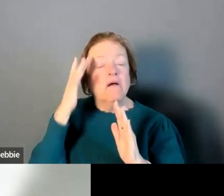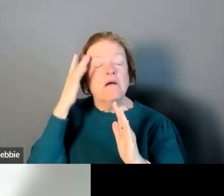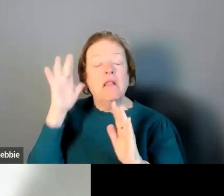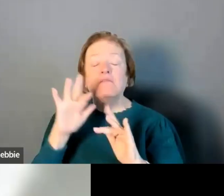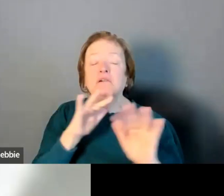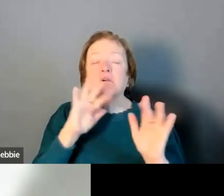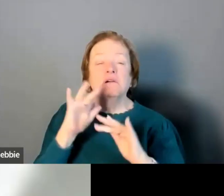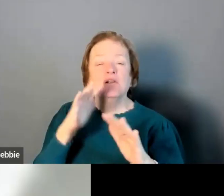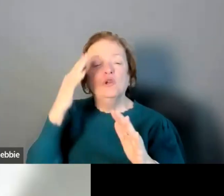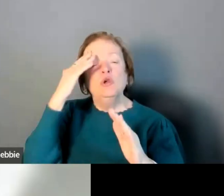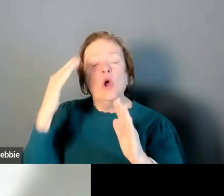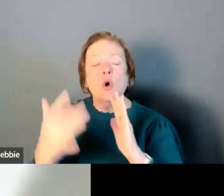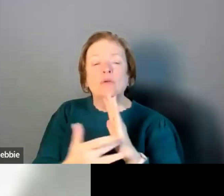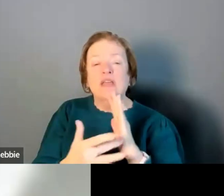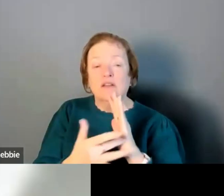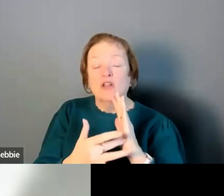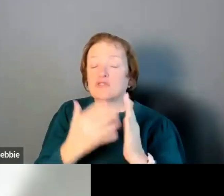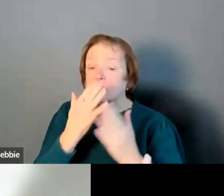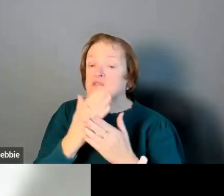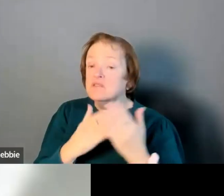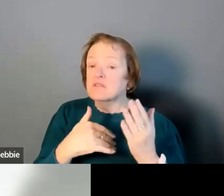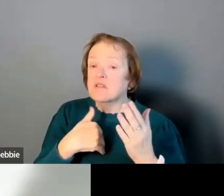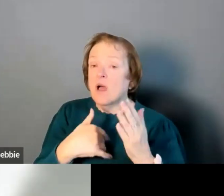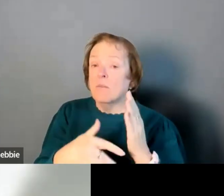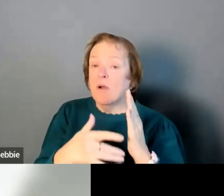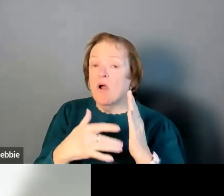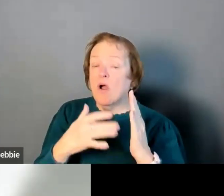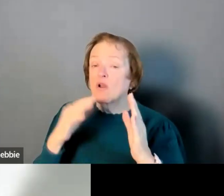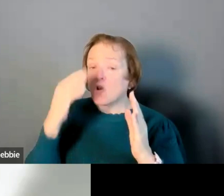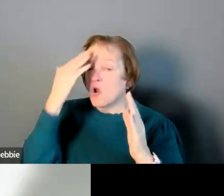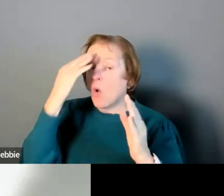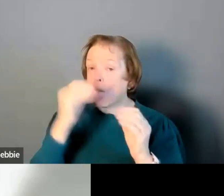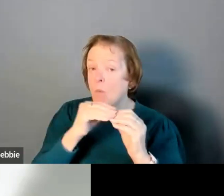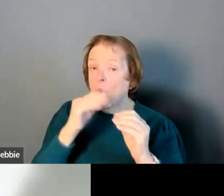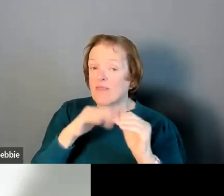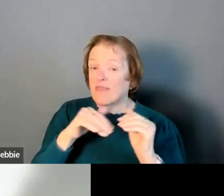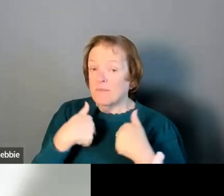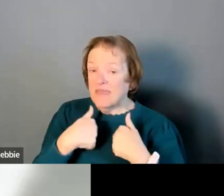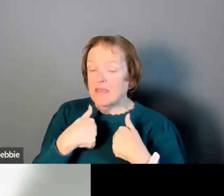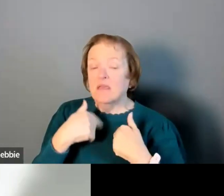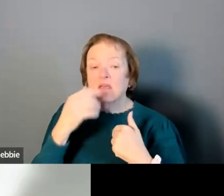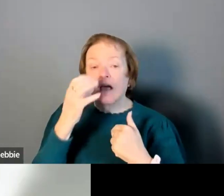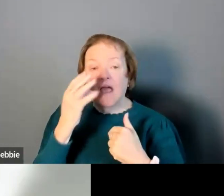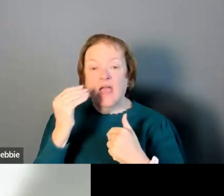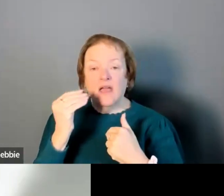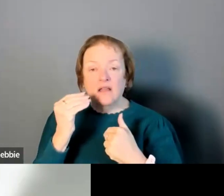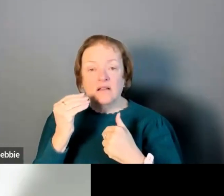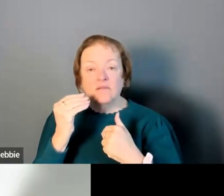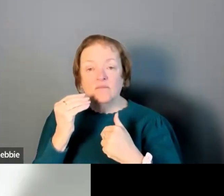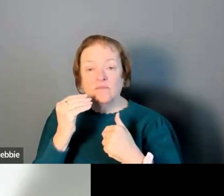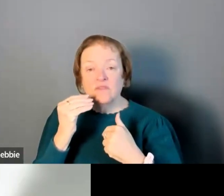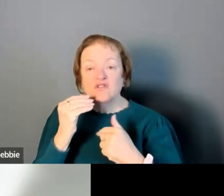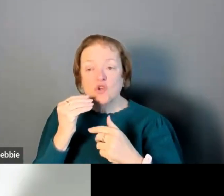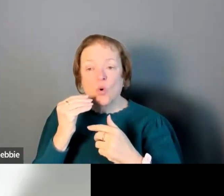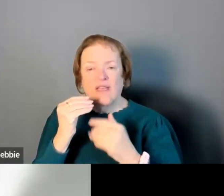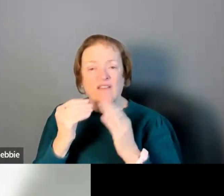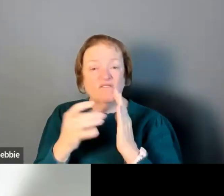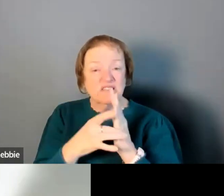technology-savvy fifth graders that know it more than I do. So, you know, use it at your discretion, but I would highly recommend downloading it, making a,